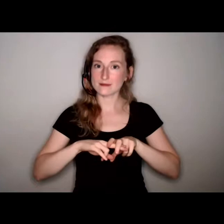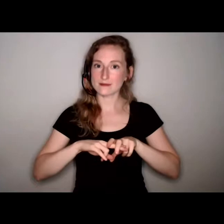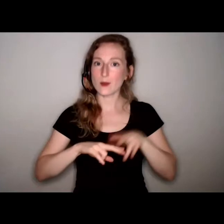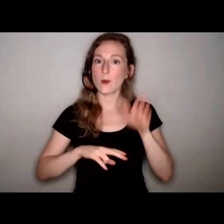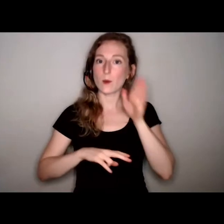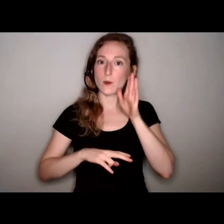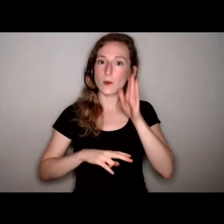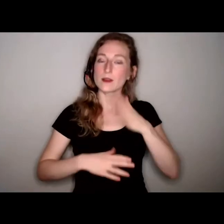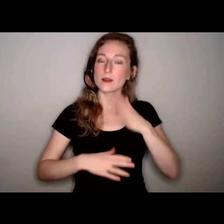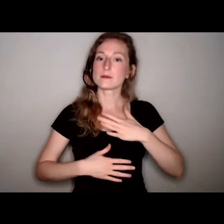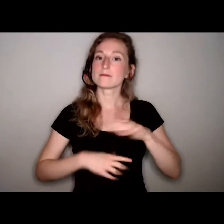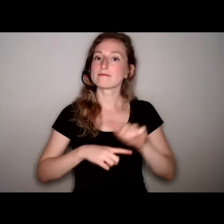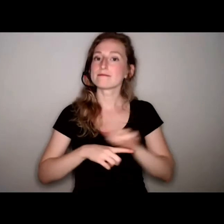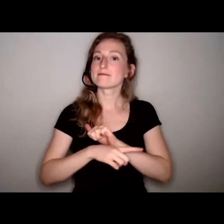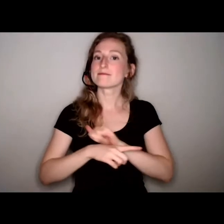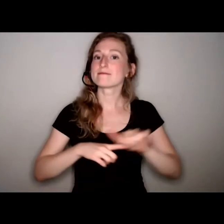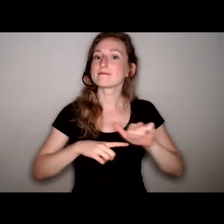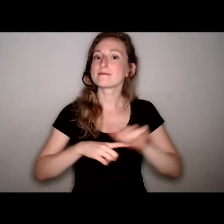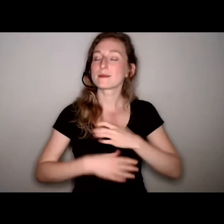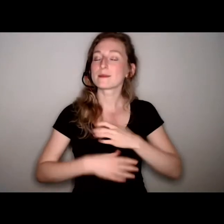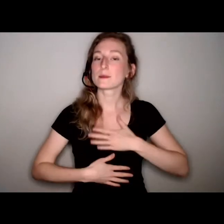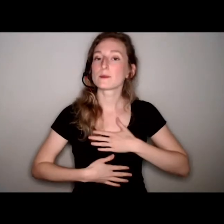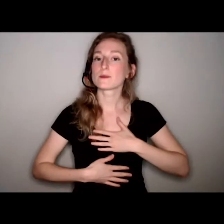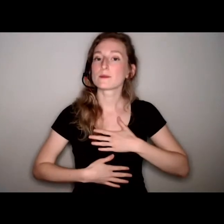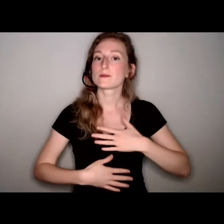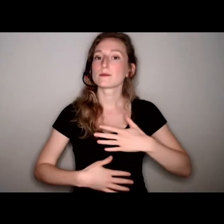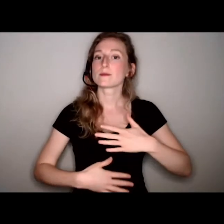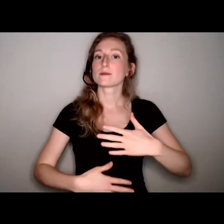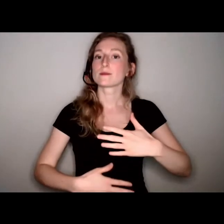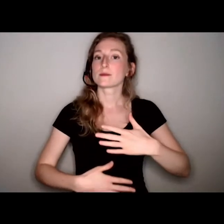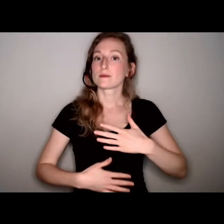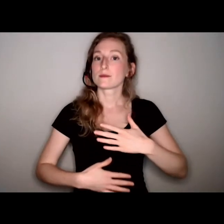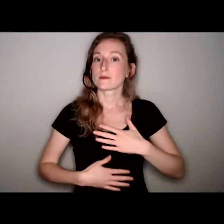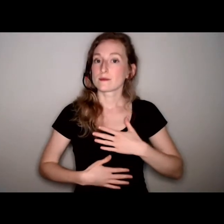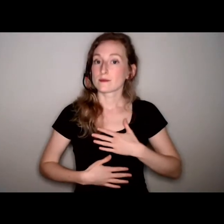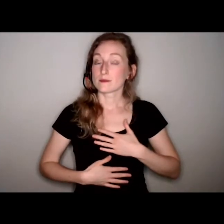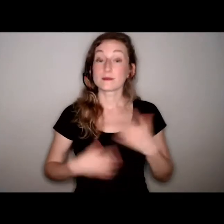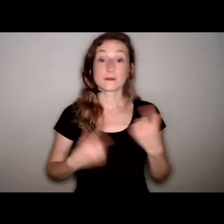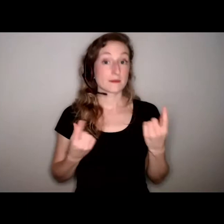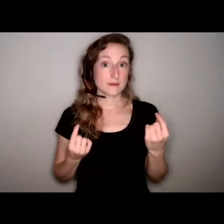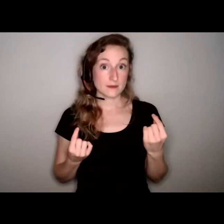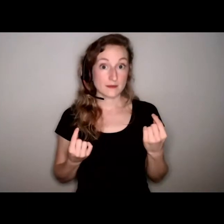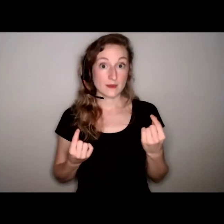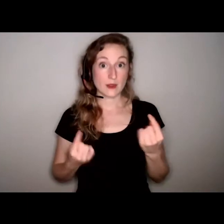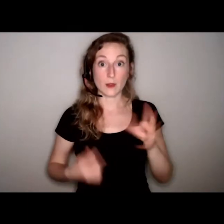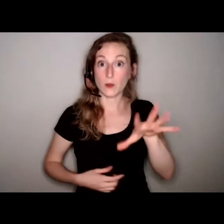As you breathe in, you are going to fill your lungs with air…